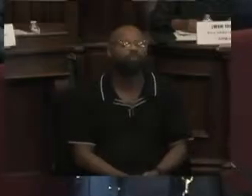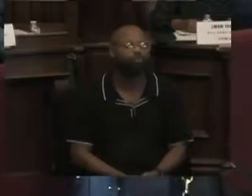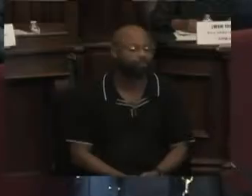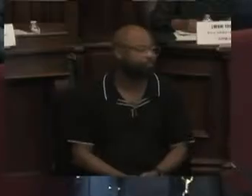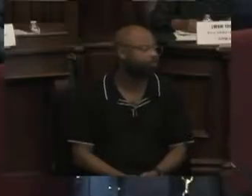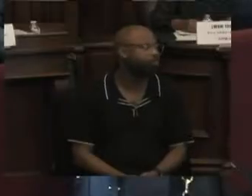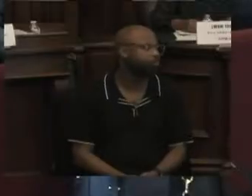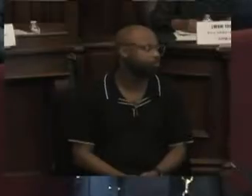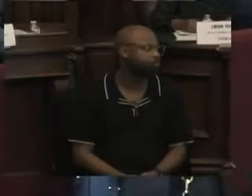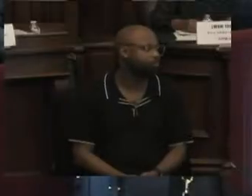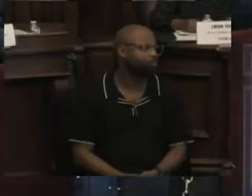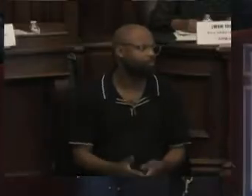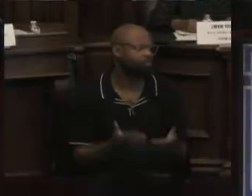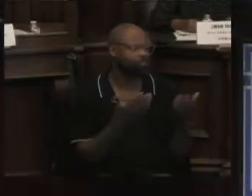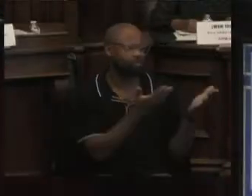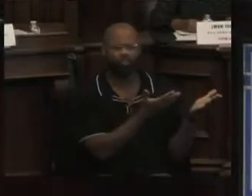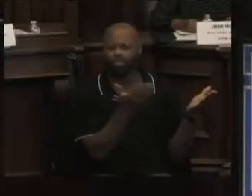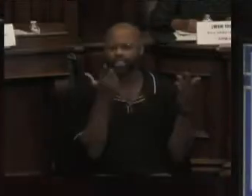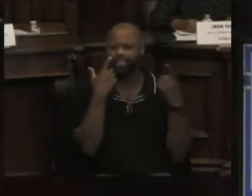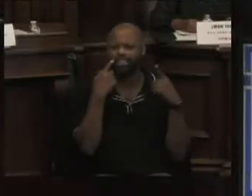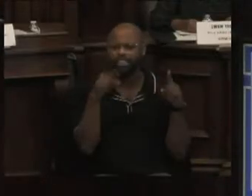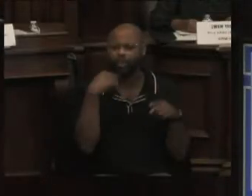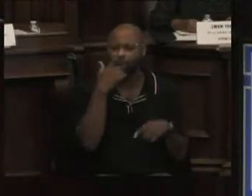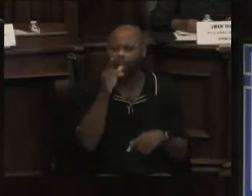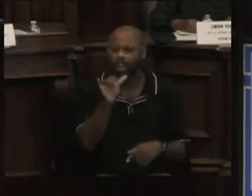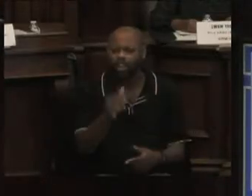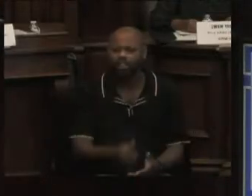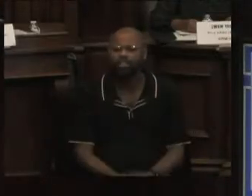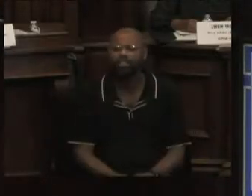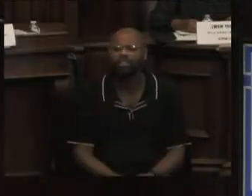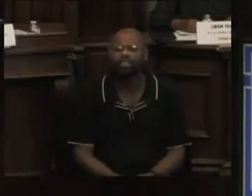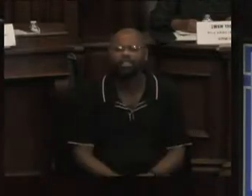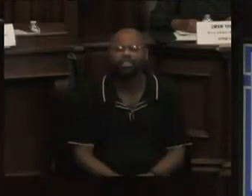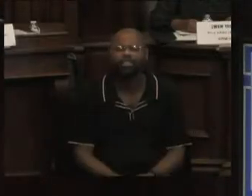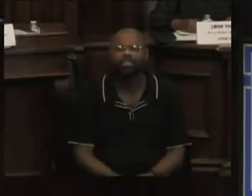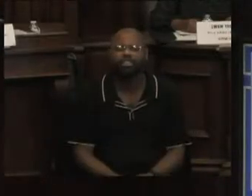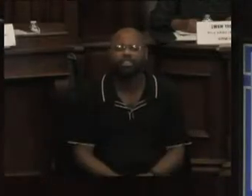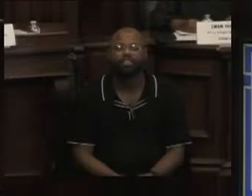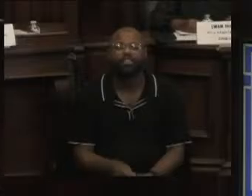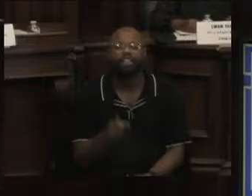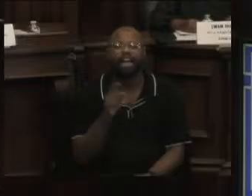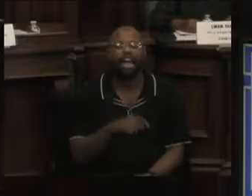have authentic community